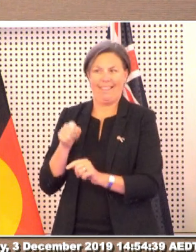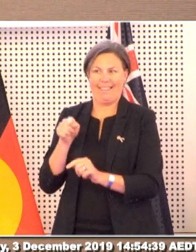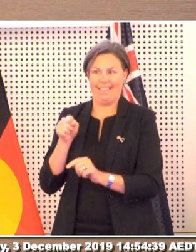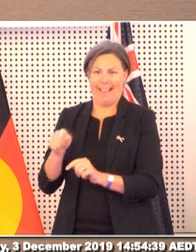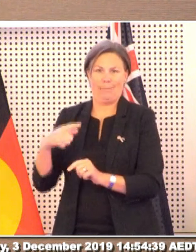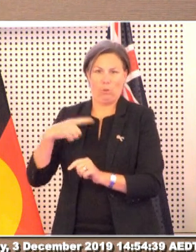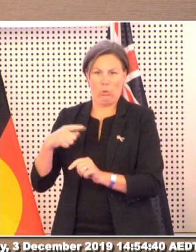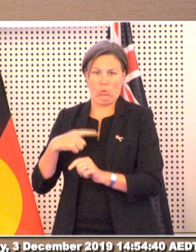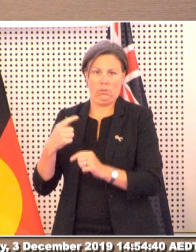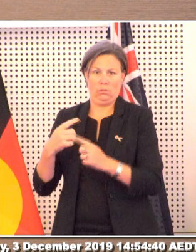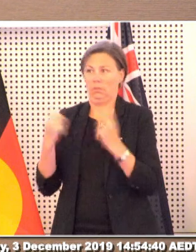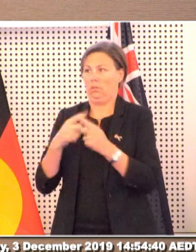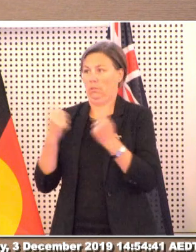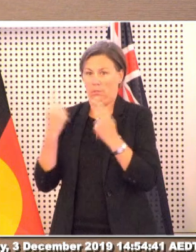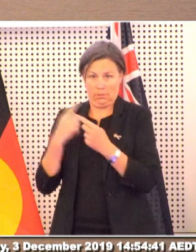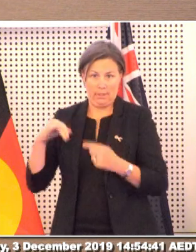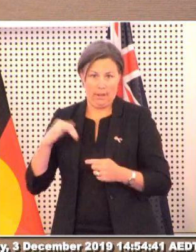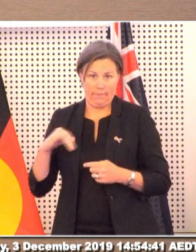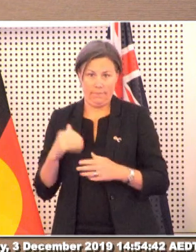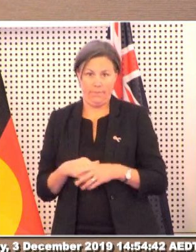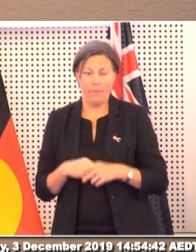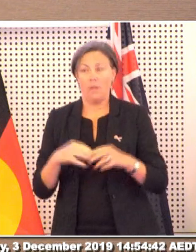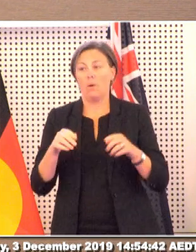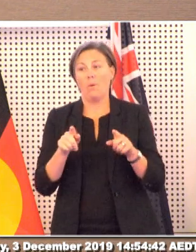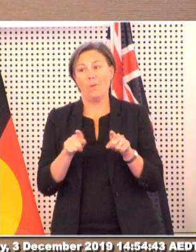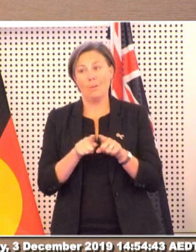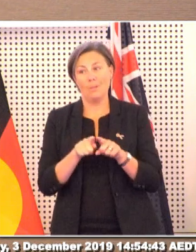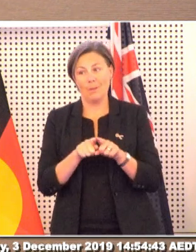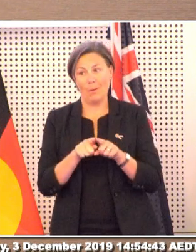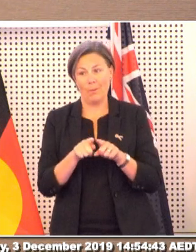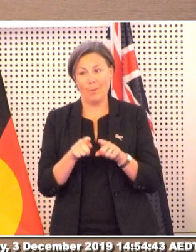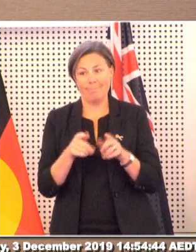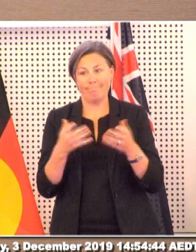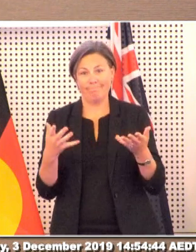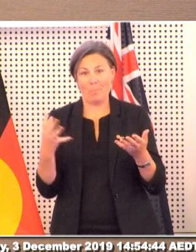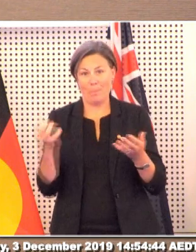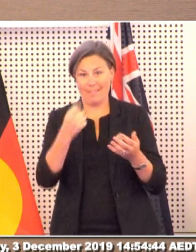You also have with the workforce the balancing the tension between is it a home